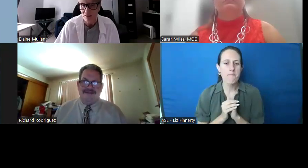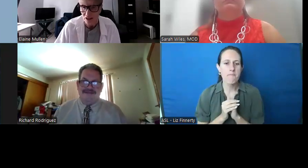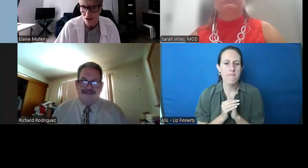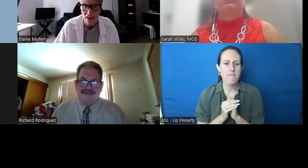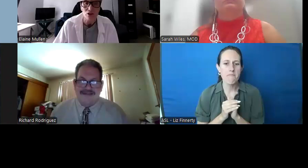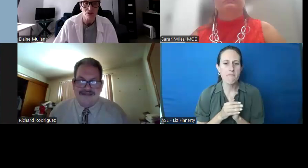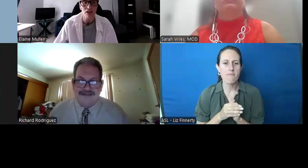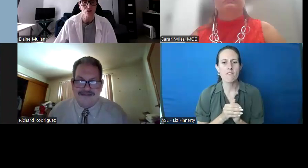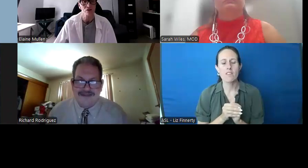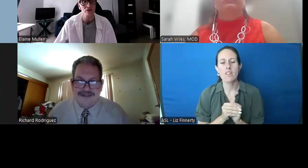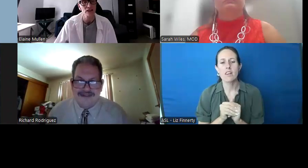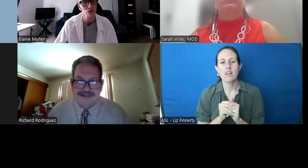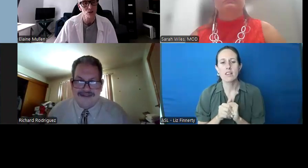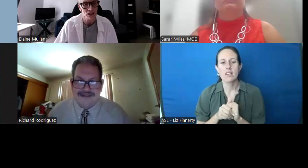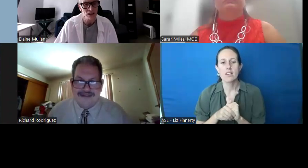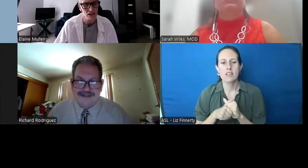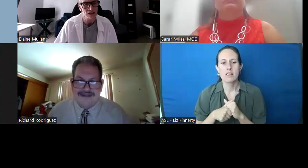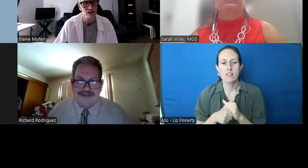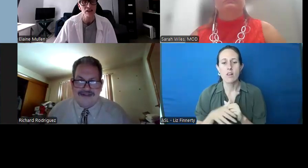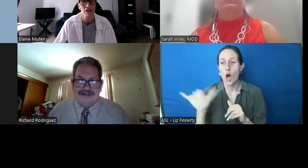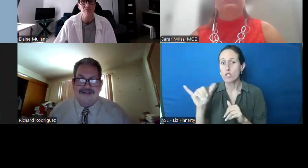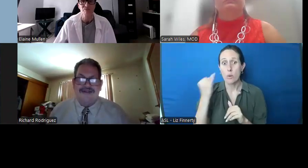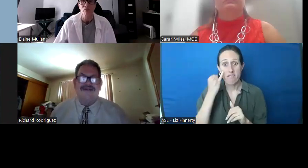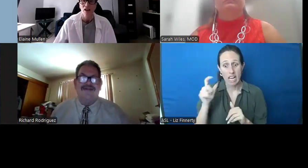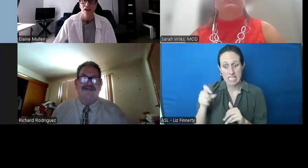and actually legal counsel when